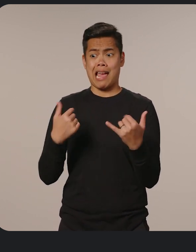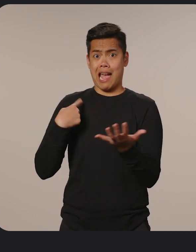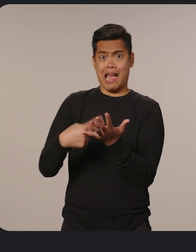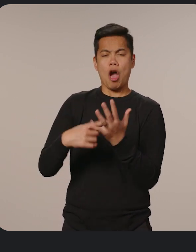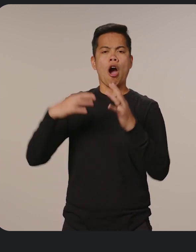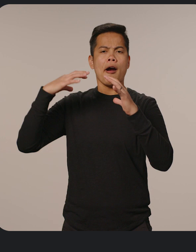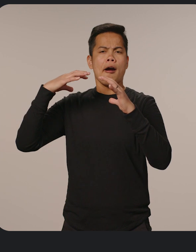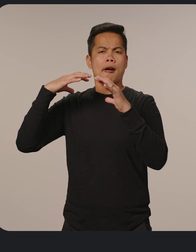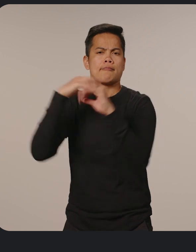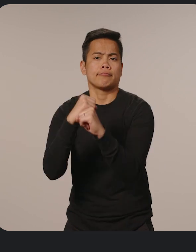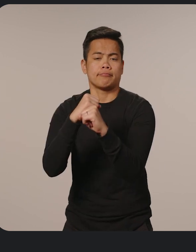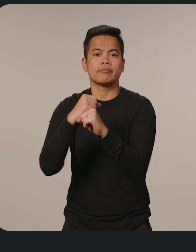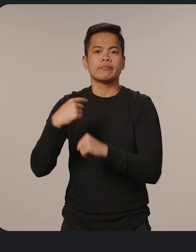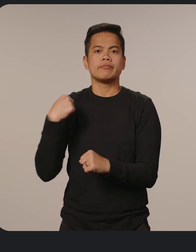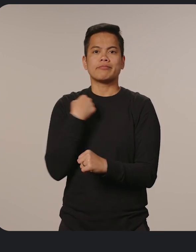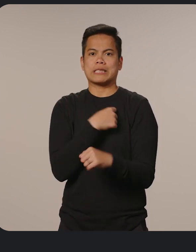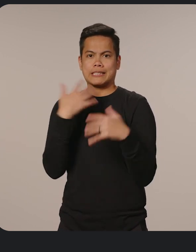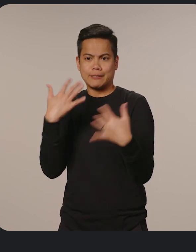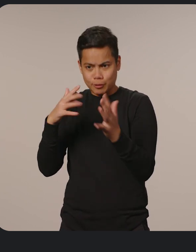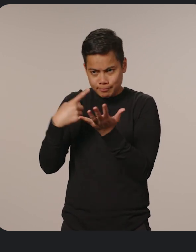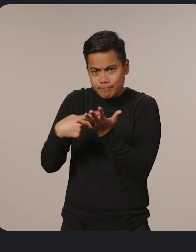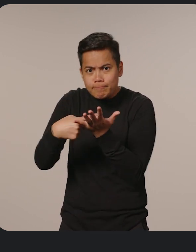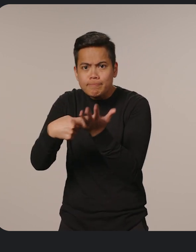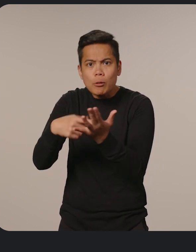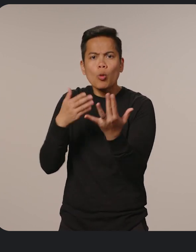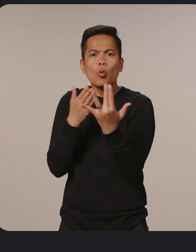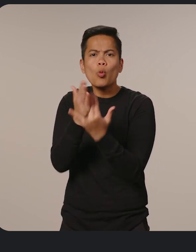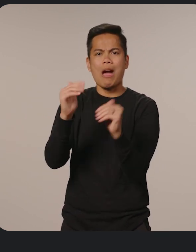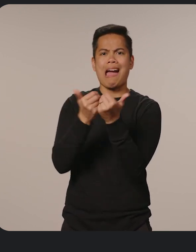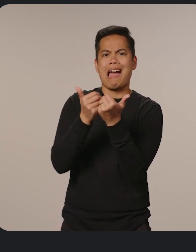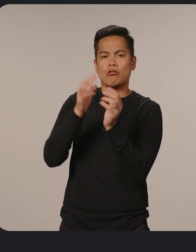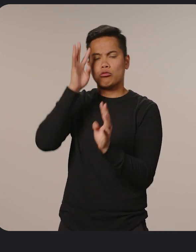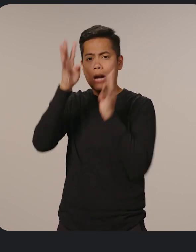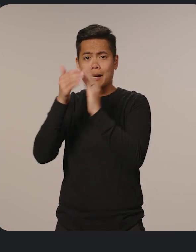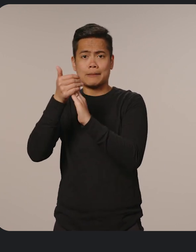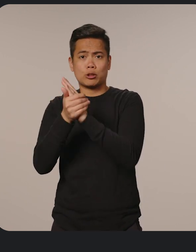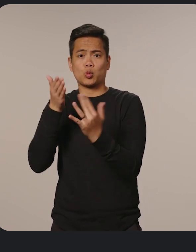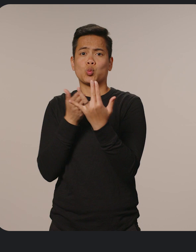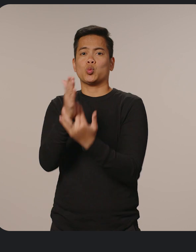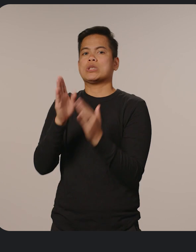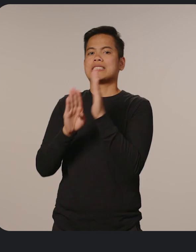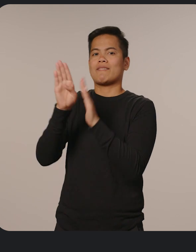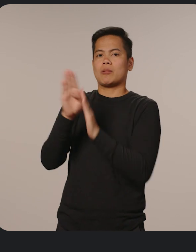and publish it for the world to access through the Google Home app. Let's look at a few more examples